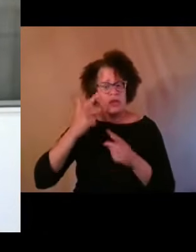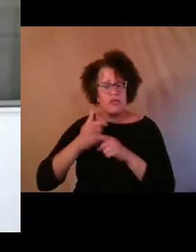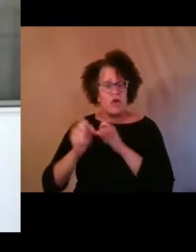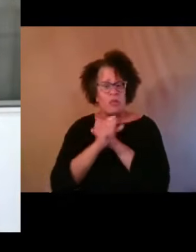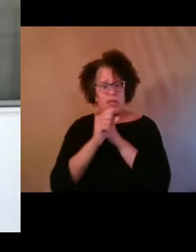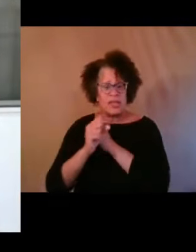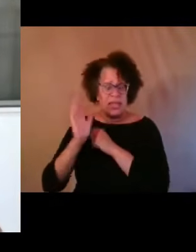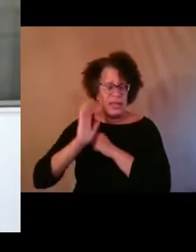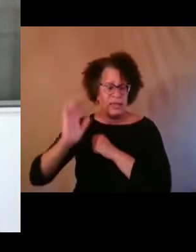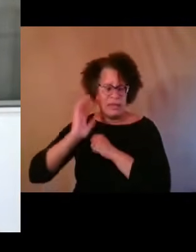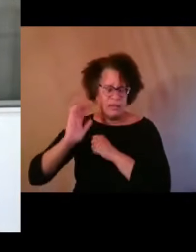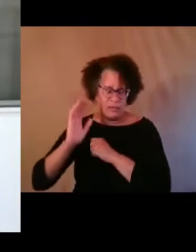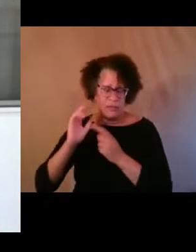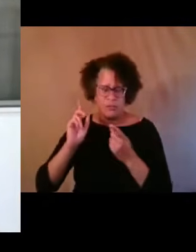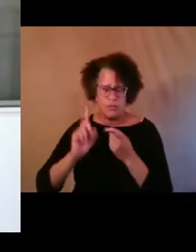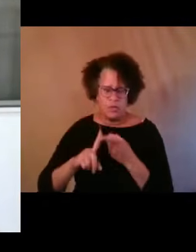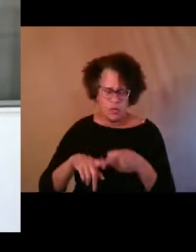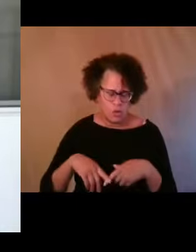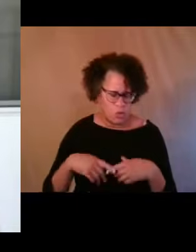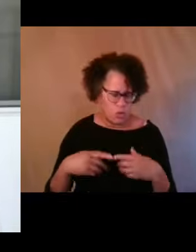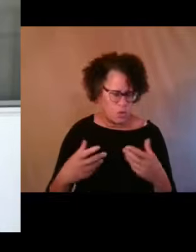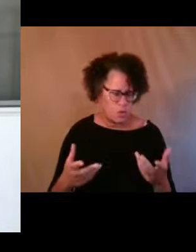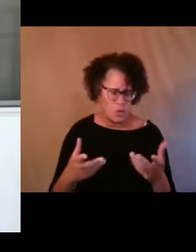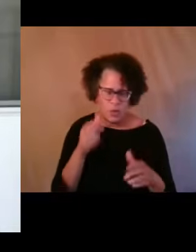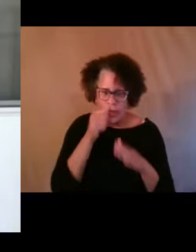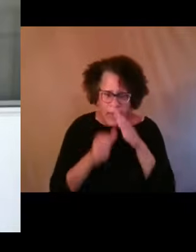to being hidden away during the ugly laws,